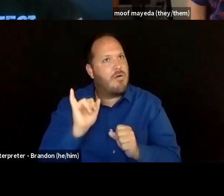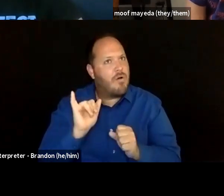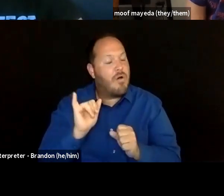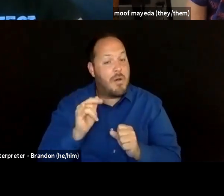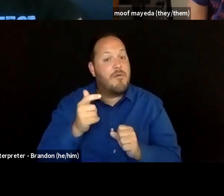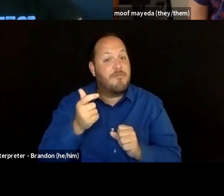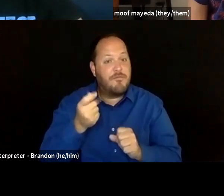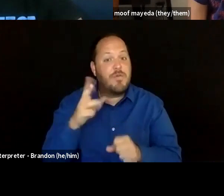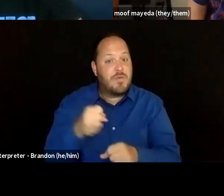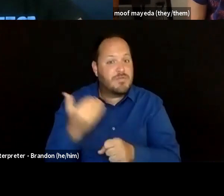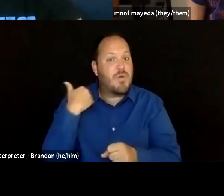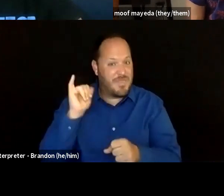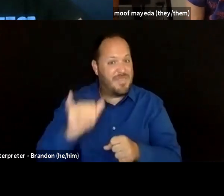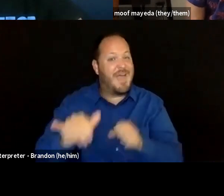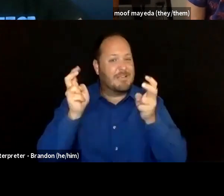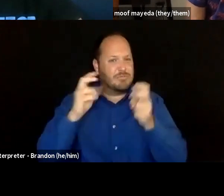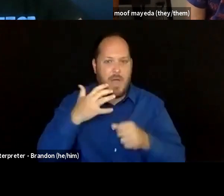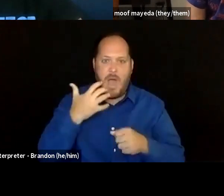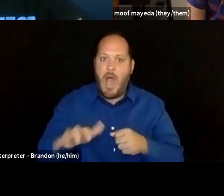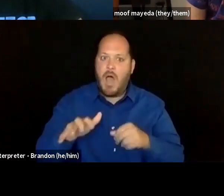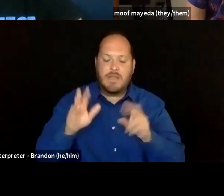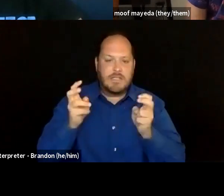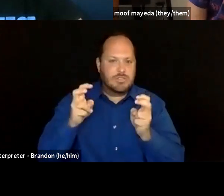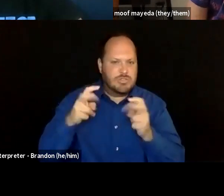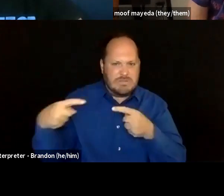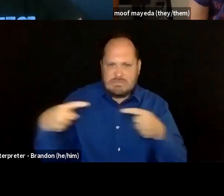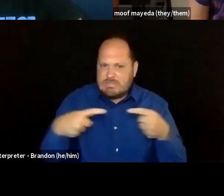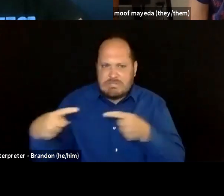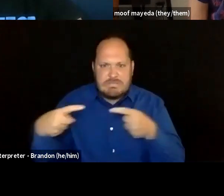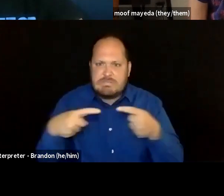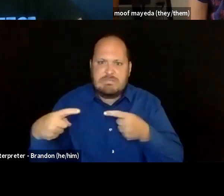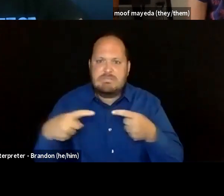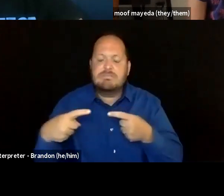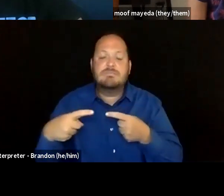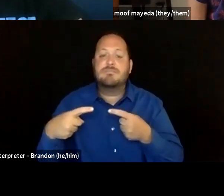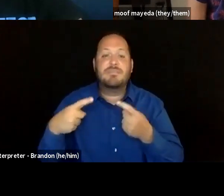It's so commercialized, and it's moved so far away from what it